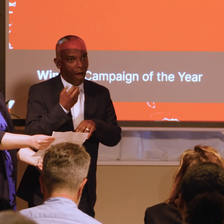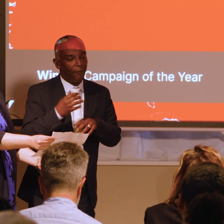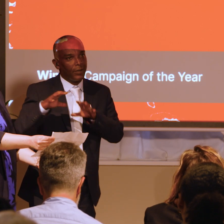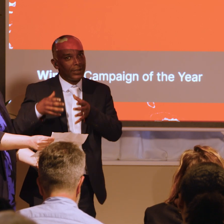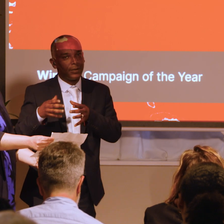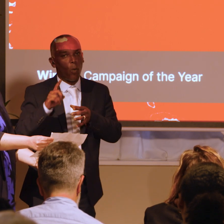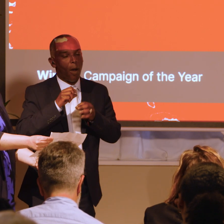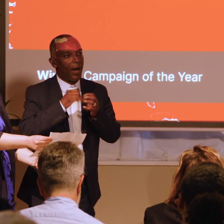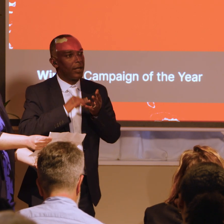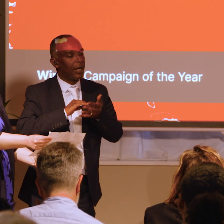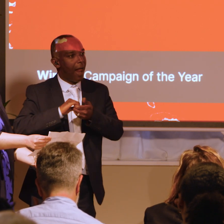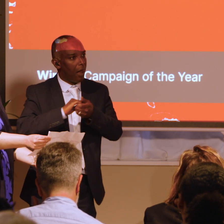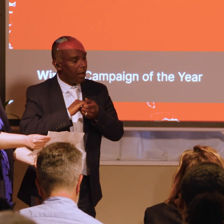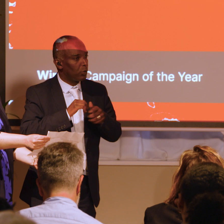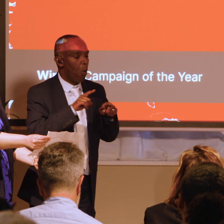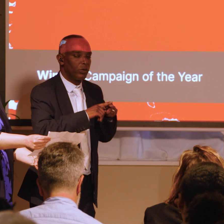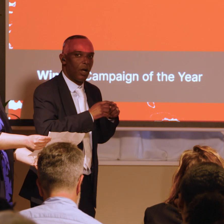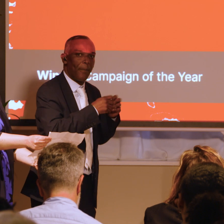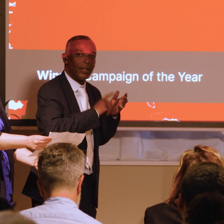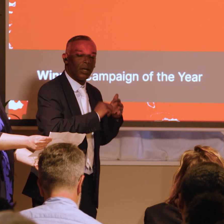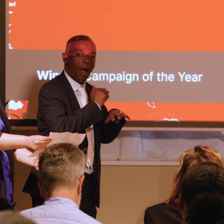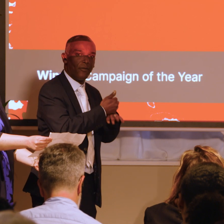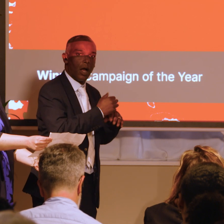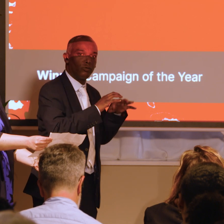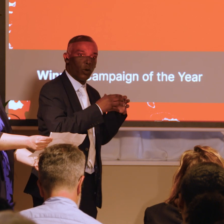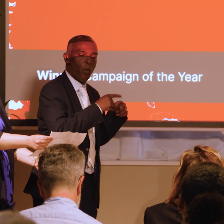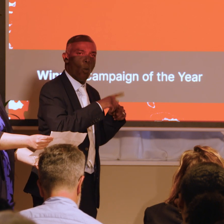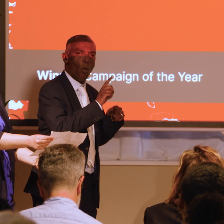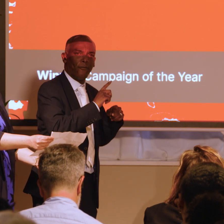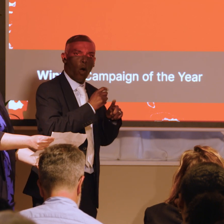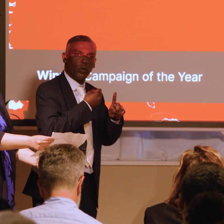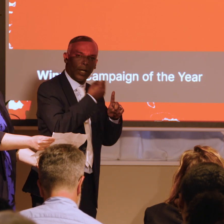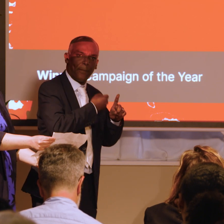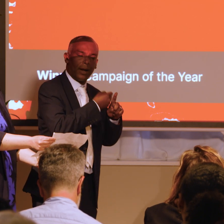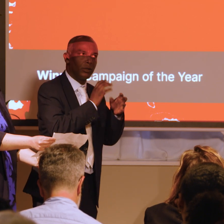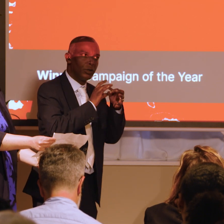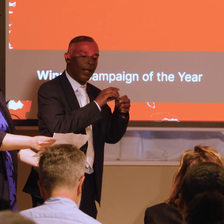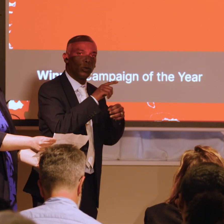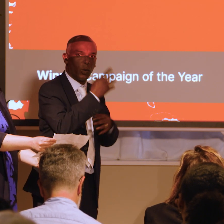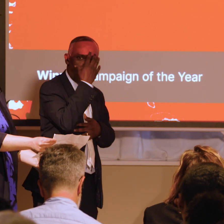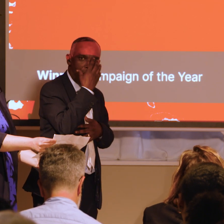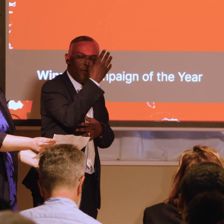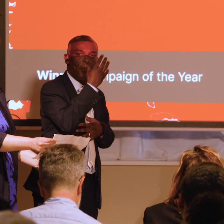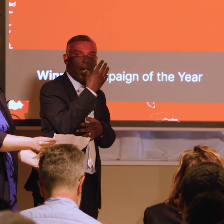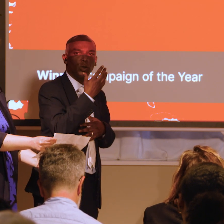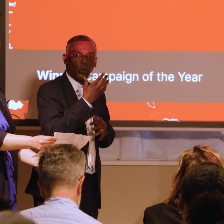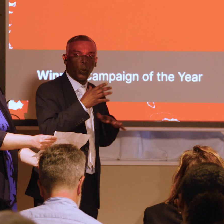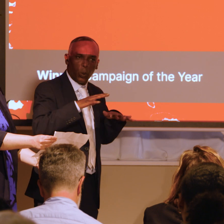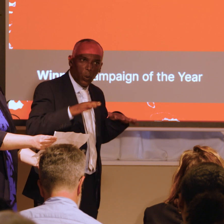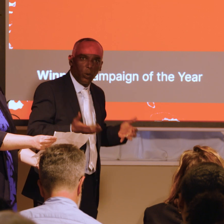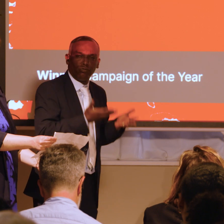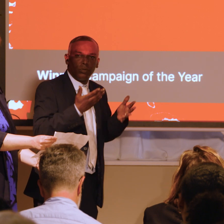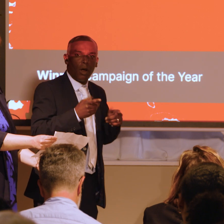We've now set up an alliance of groups to campaign, to work together